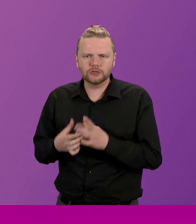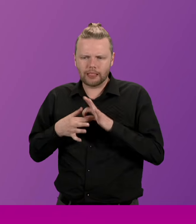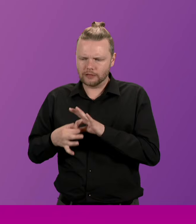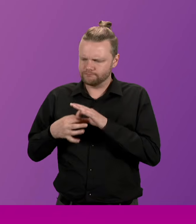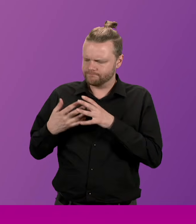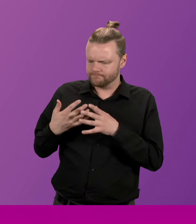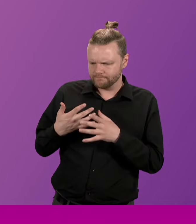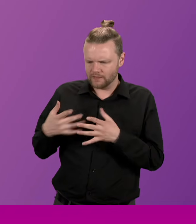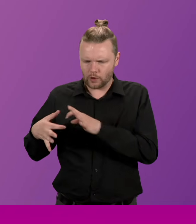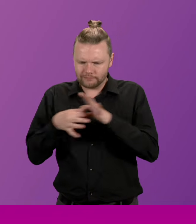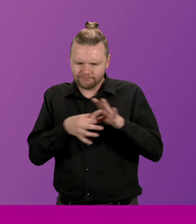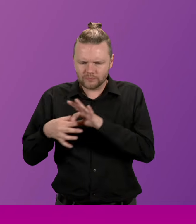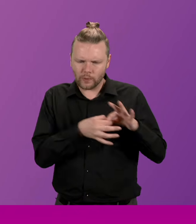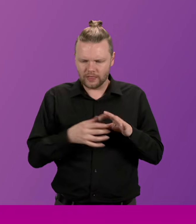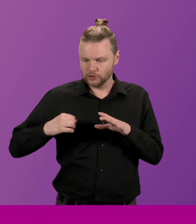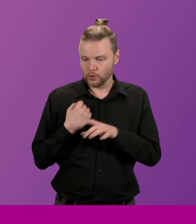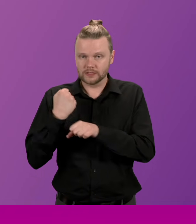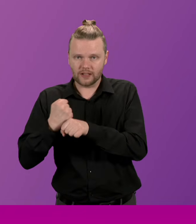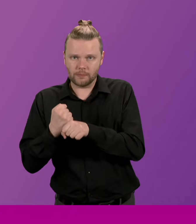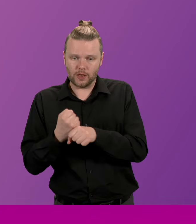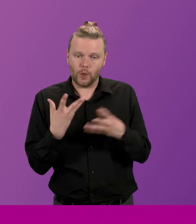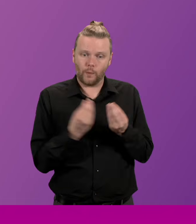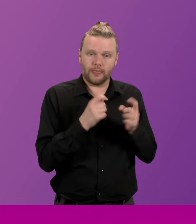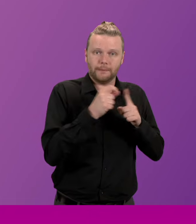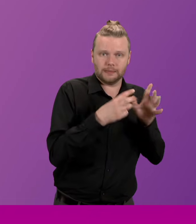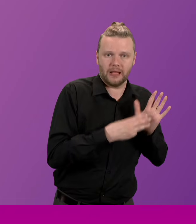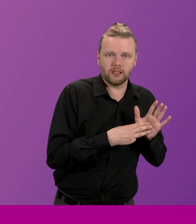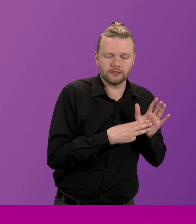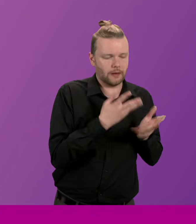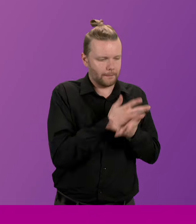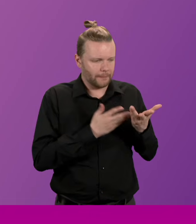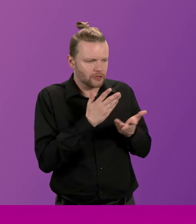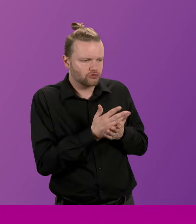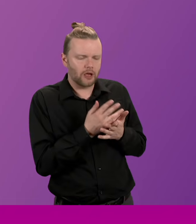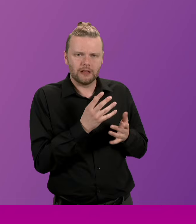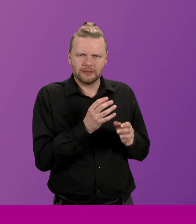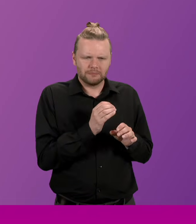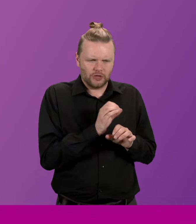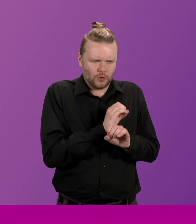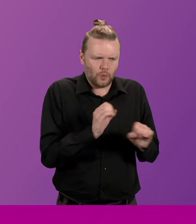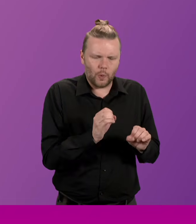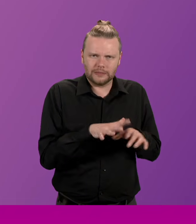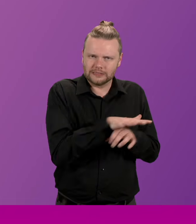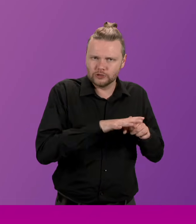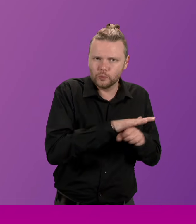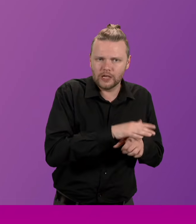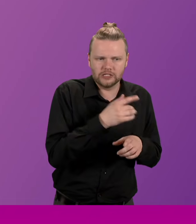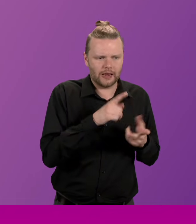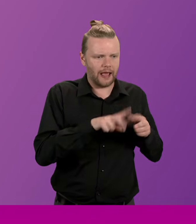between the Scottish Government and Peter Mandelson, in order to satisfy ourselves that there had been no circumstances in which information